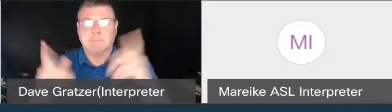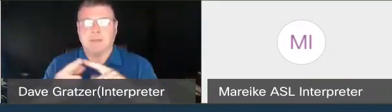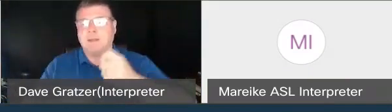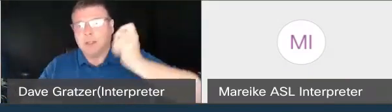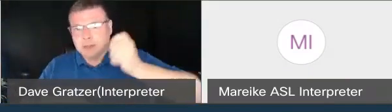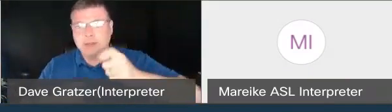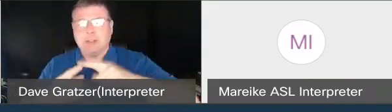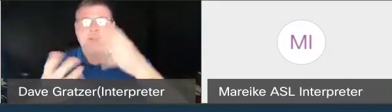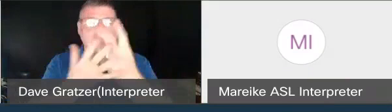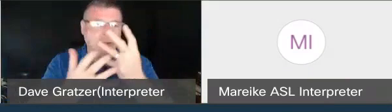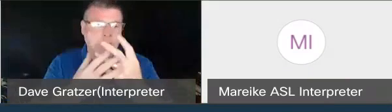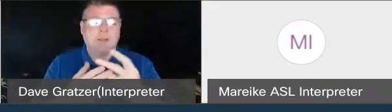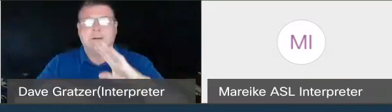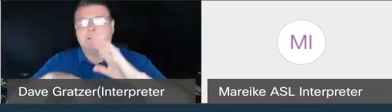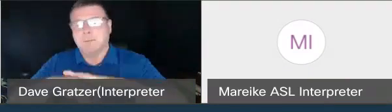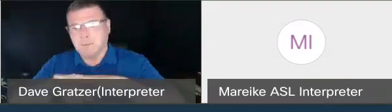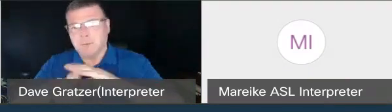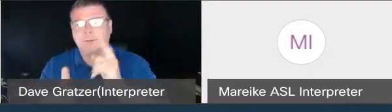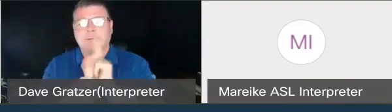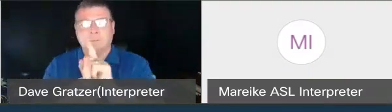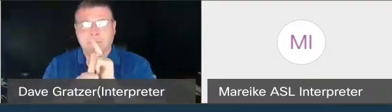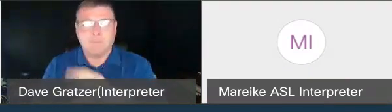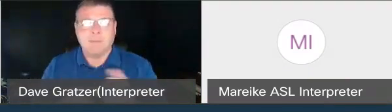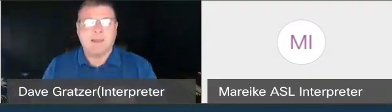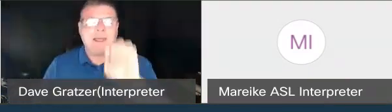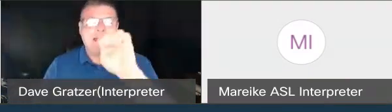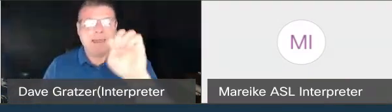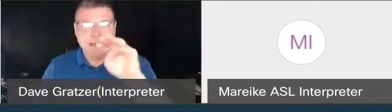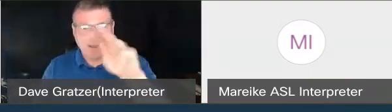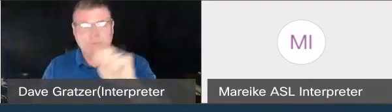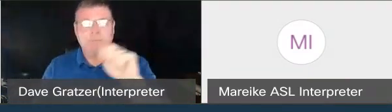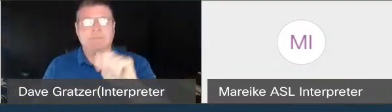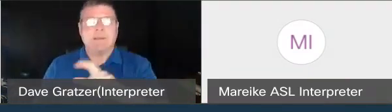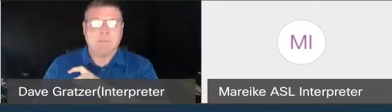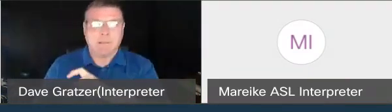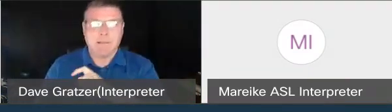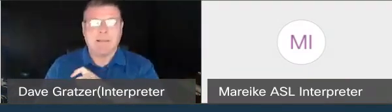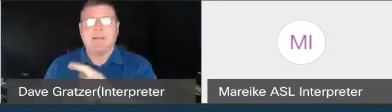and prisons, and probation, and paramedics, and fire, police, and public defenders, and prosecutors.